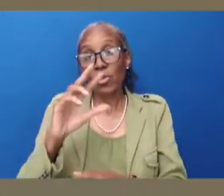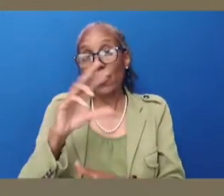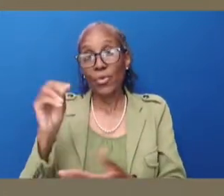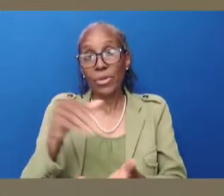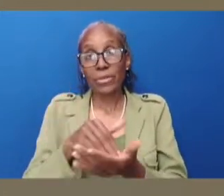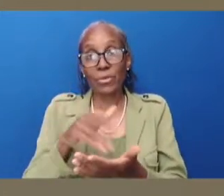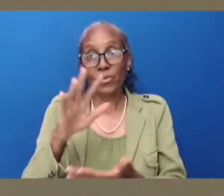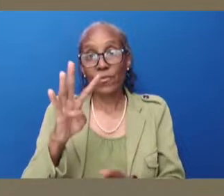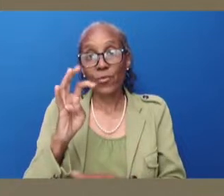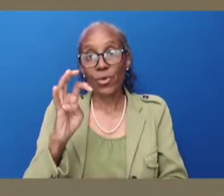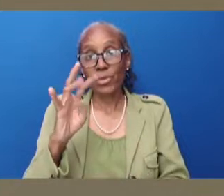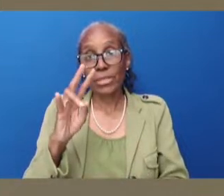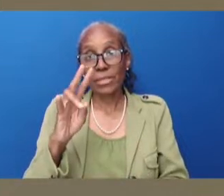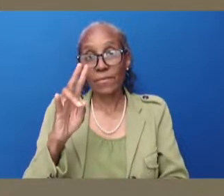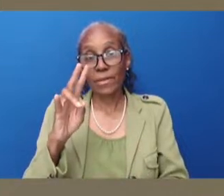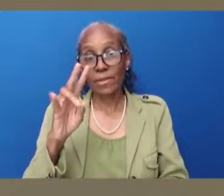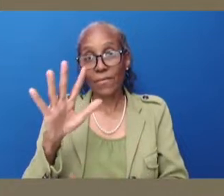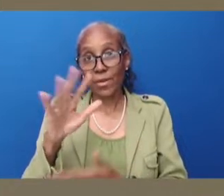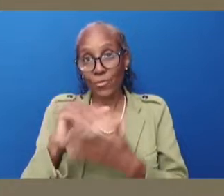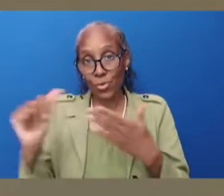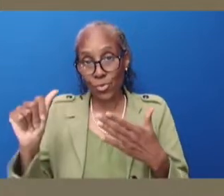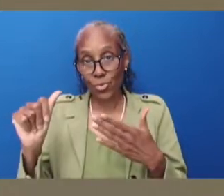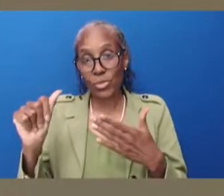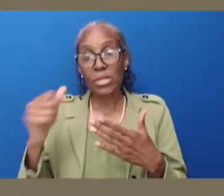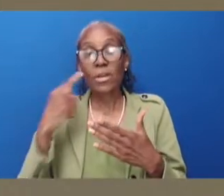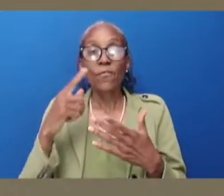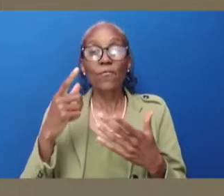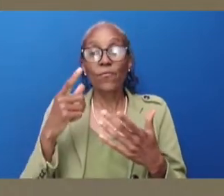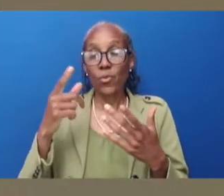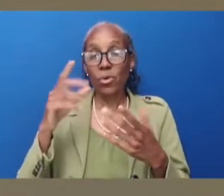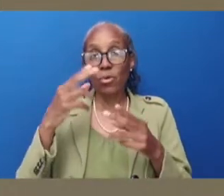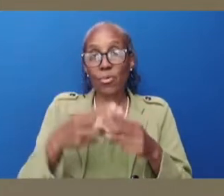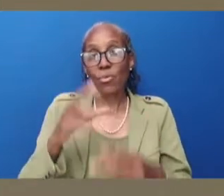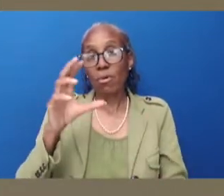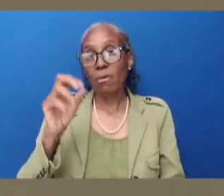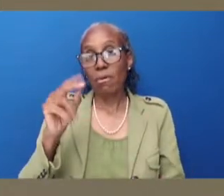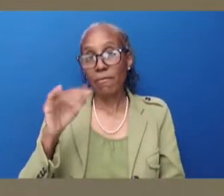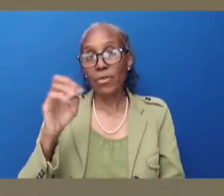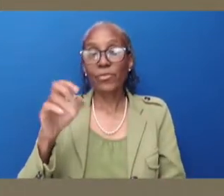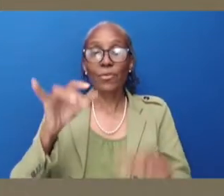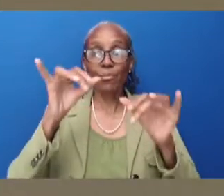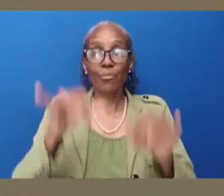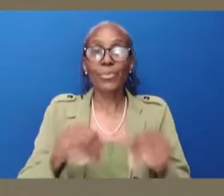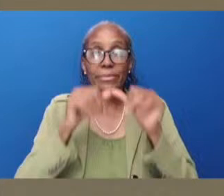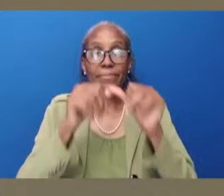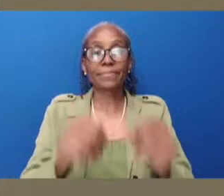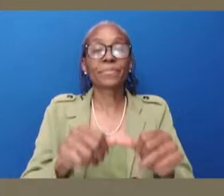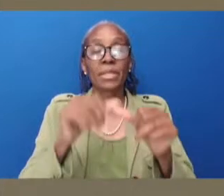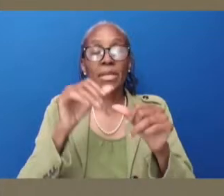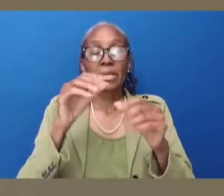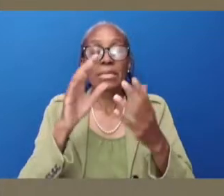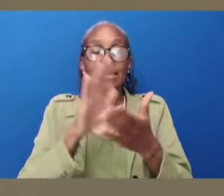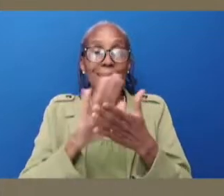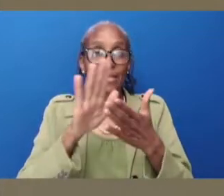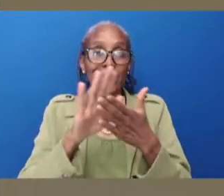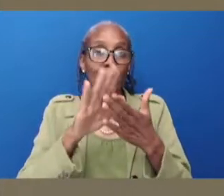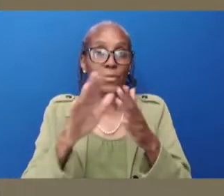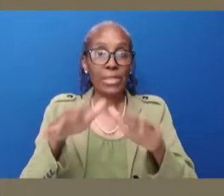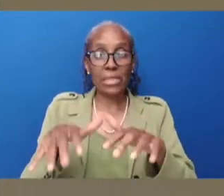CITY WILL REIMBURSE THE COUNTY